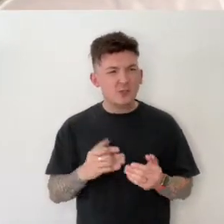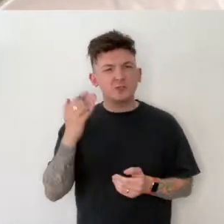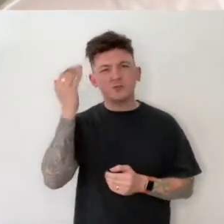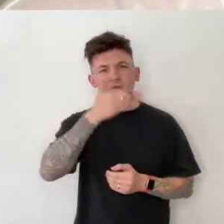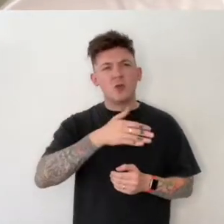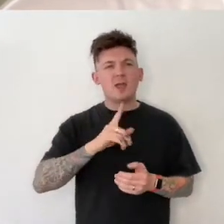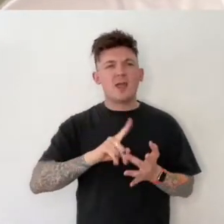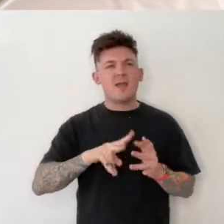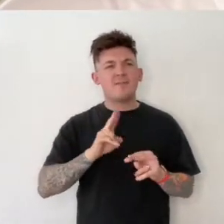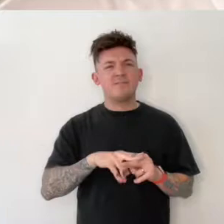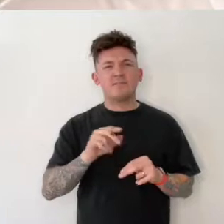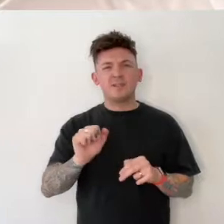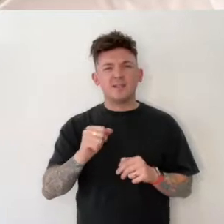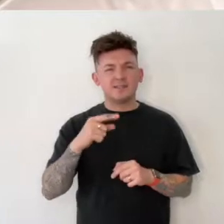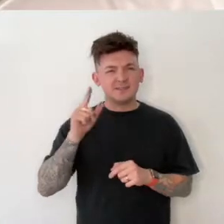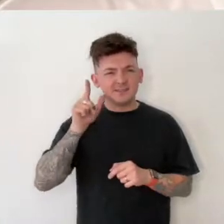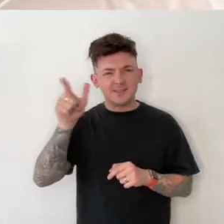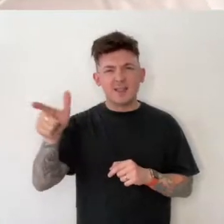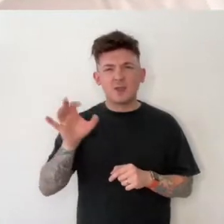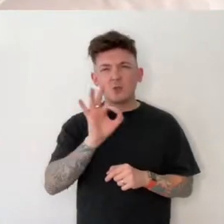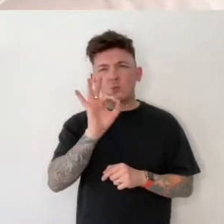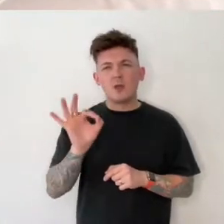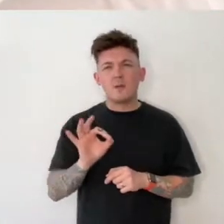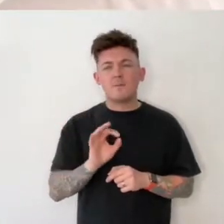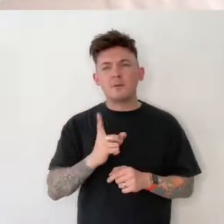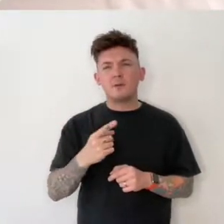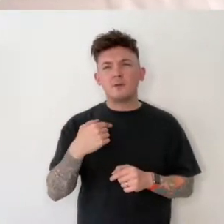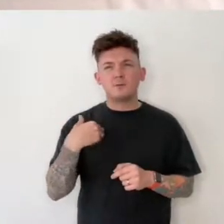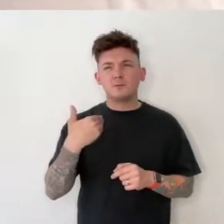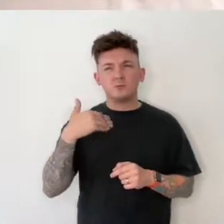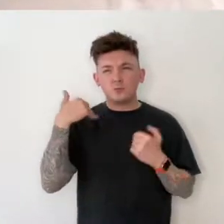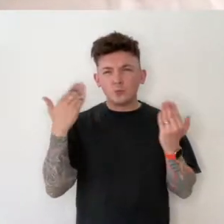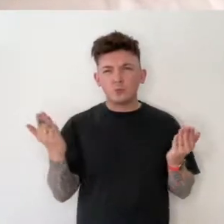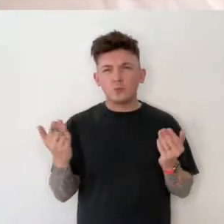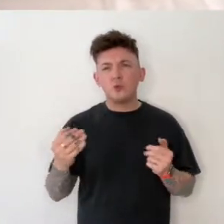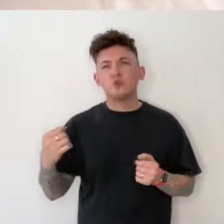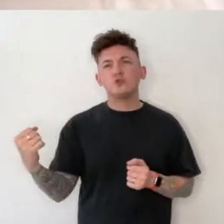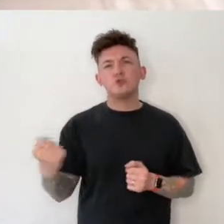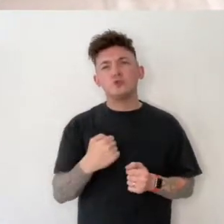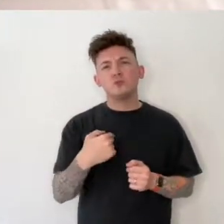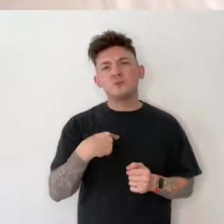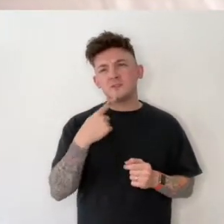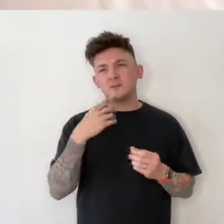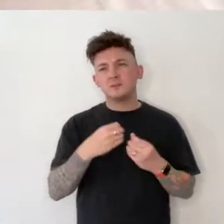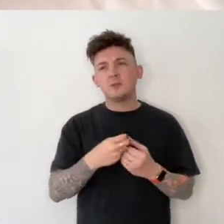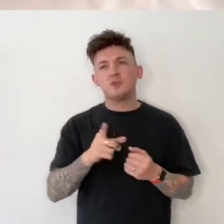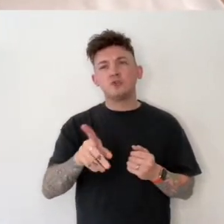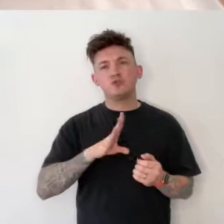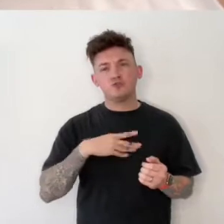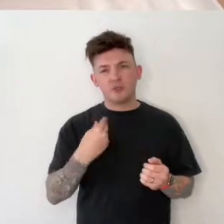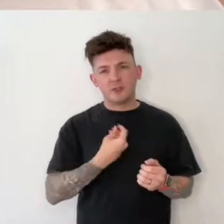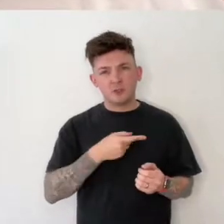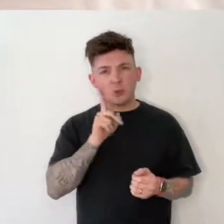a silly question but i legitimately don't know, should we say transgender woman or should